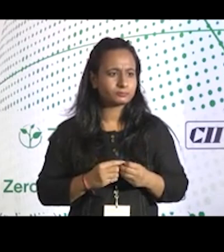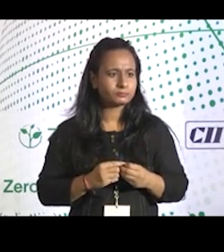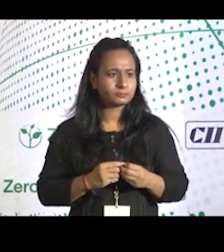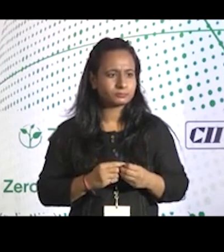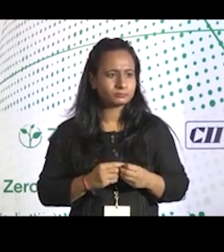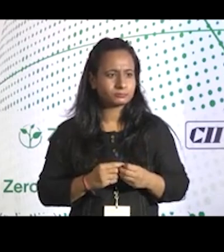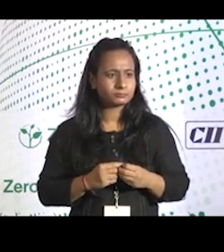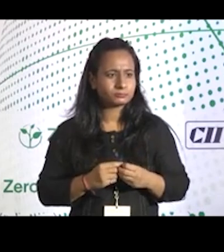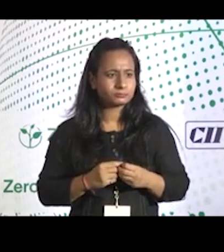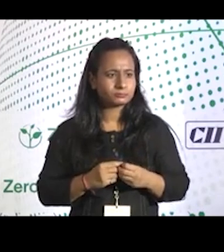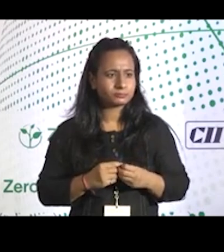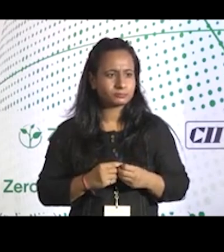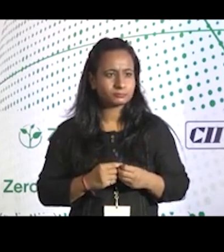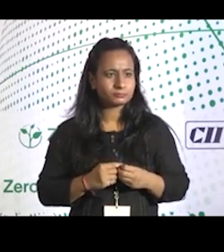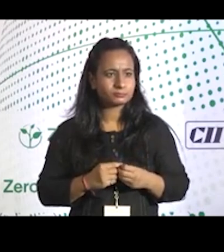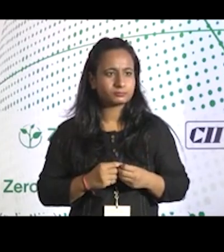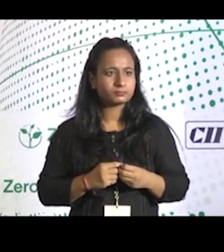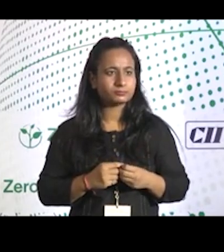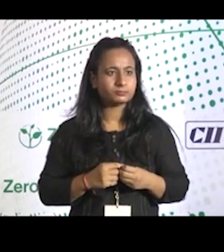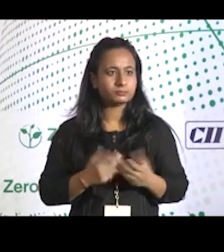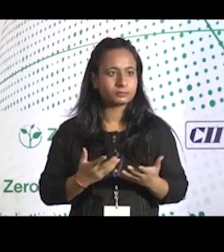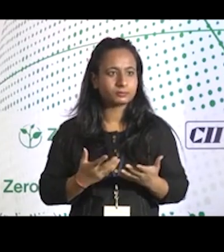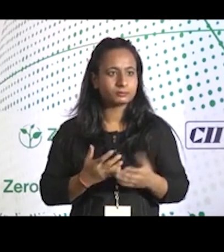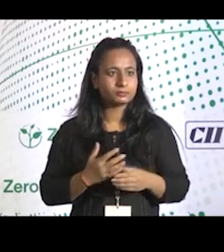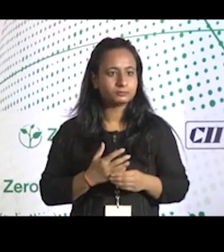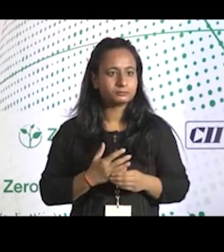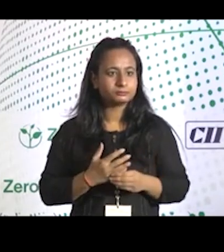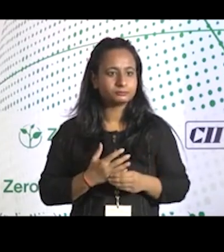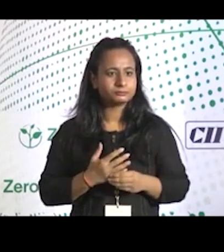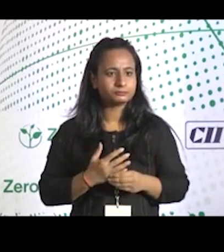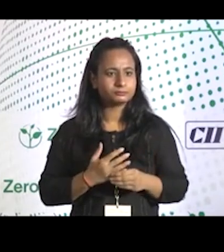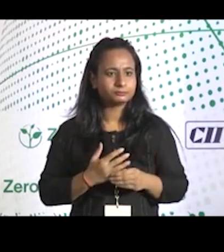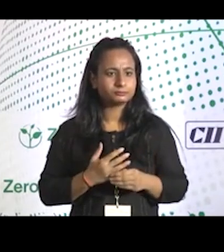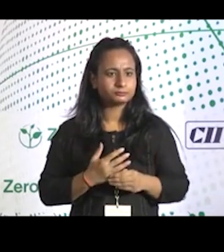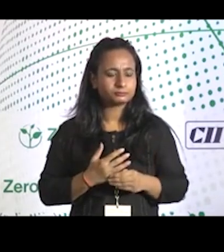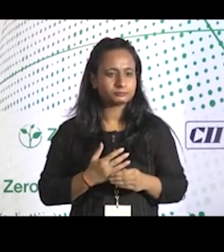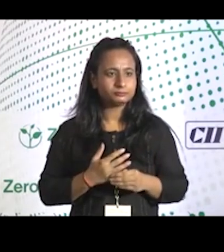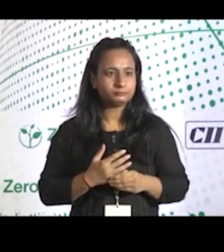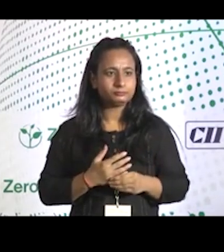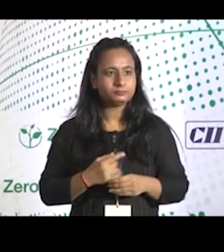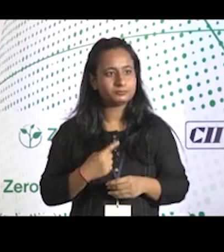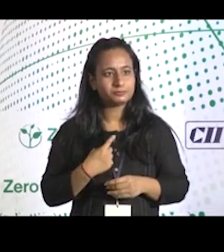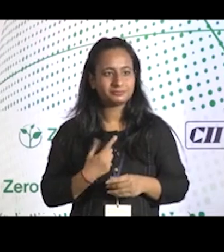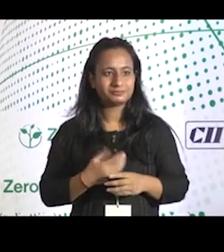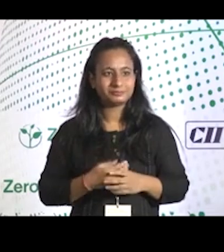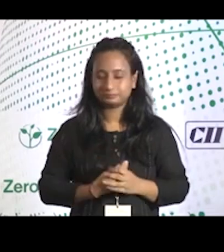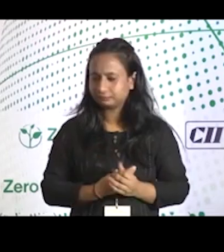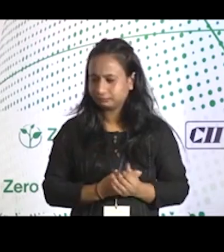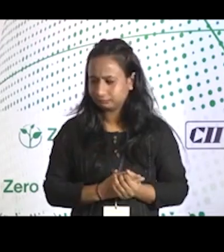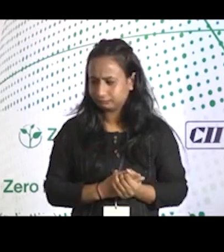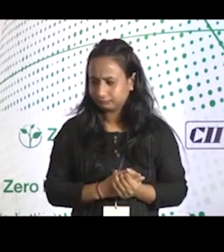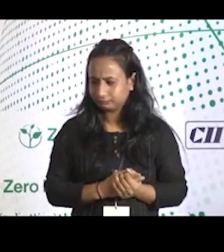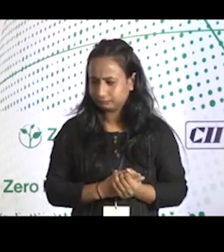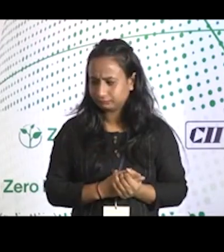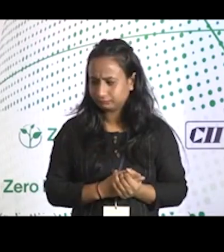and geriatric care is one of them. How to provide family care for these two one the rebel groups.